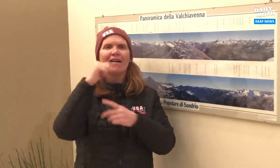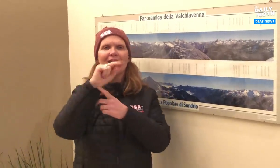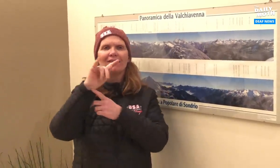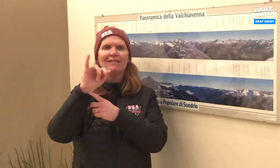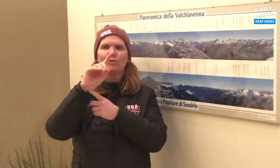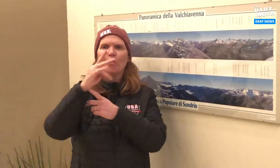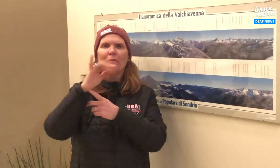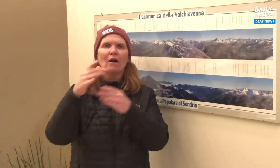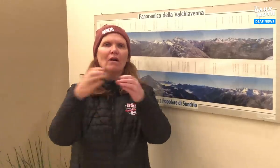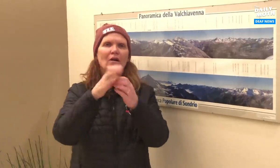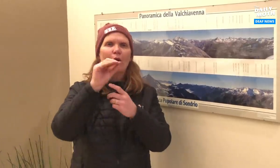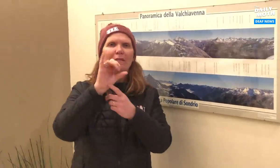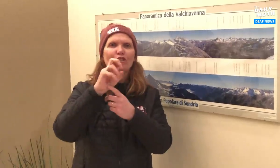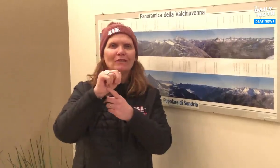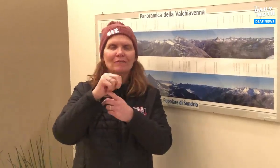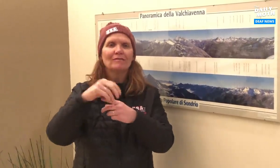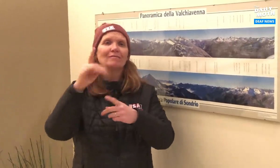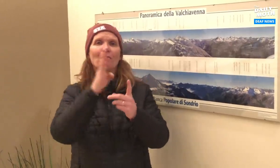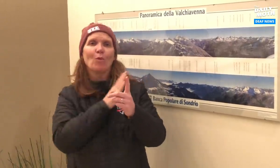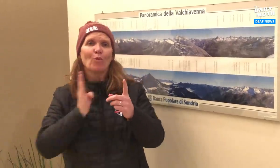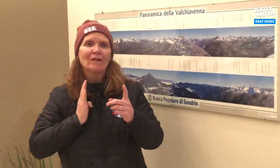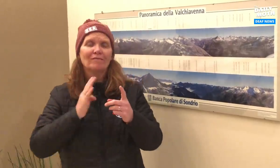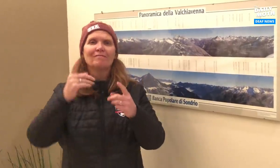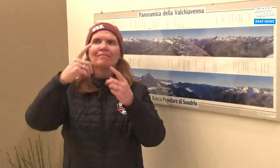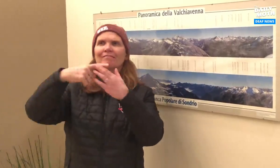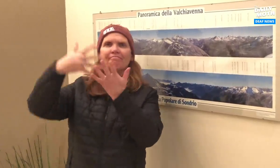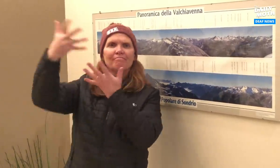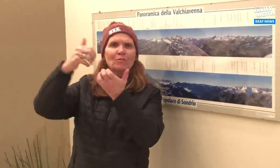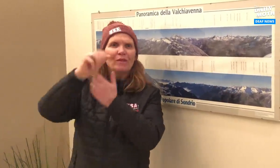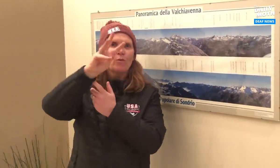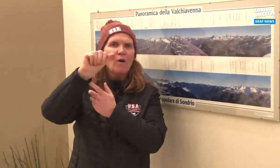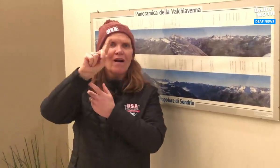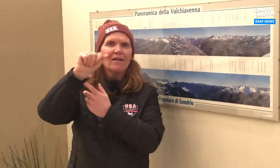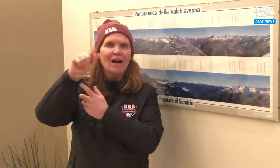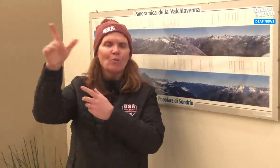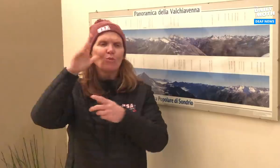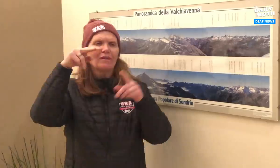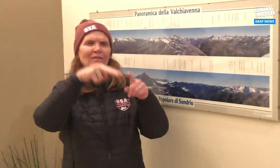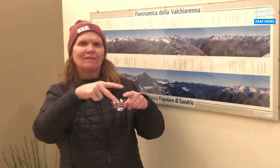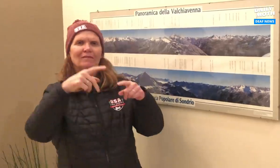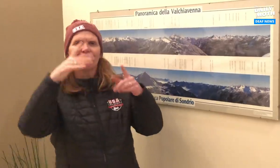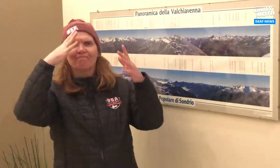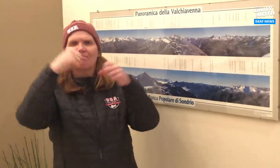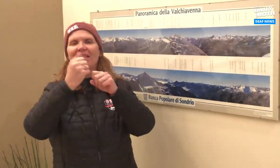The anti-doping commission, the Board, and they will communicate with the WADA who will make